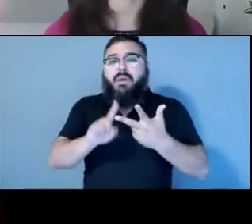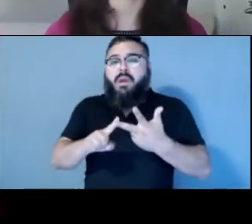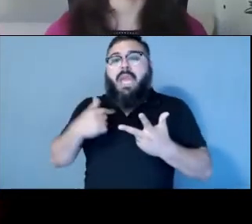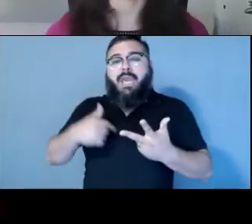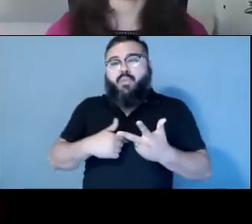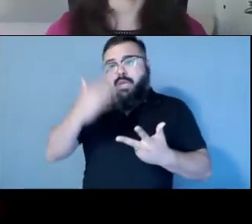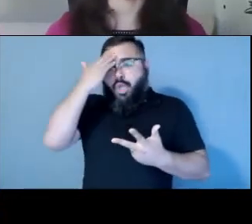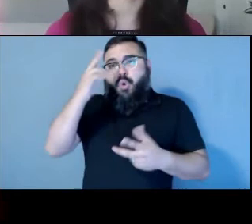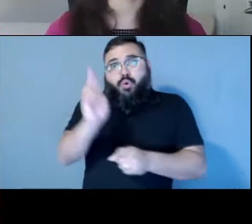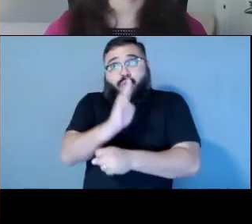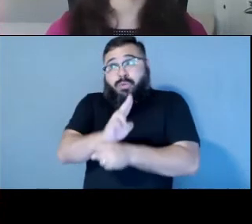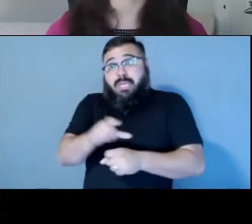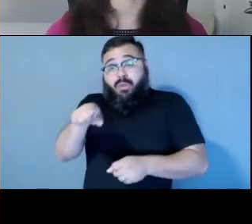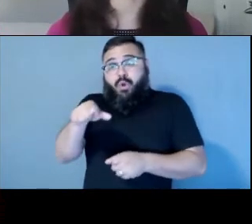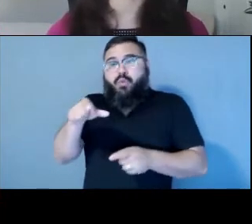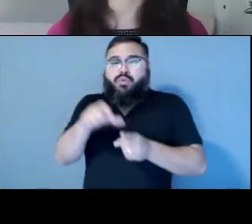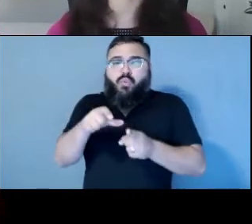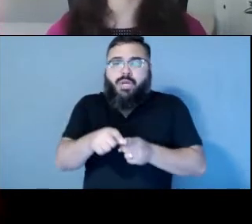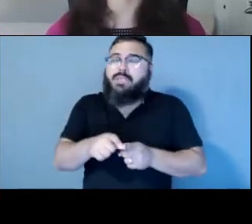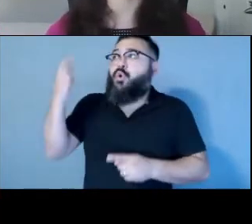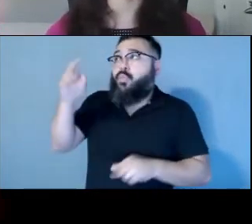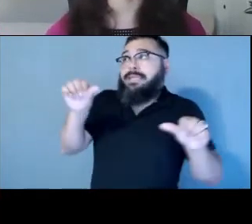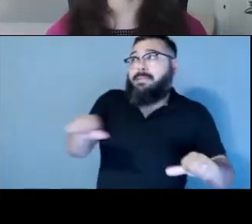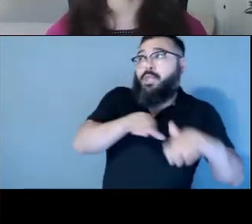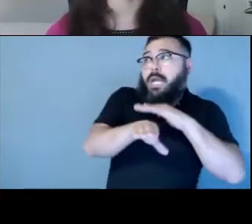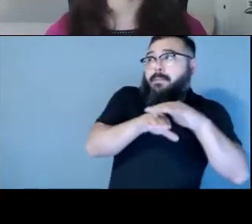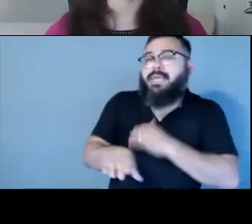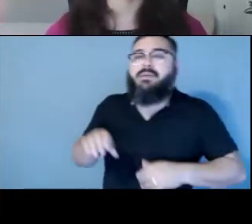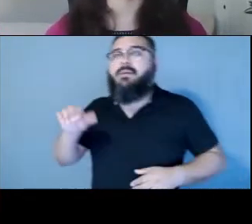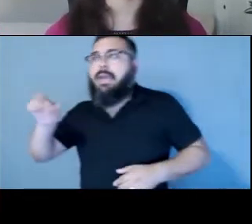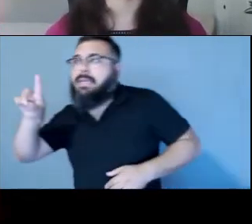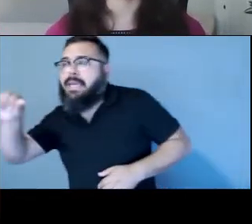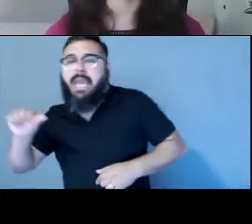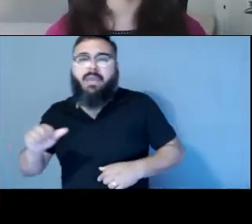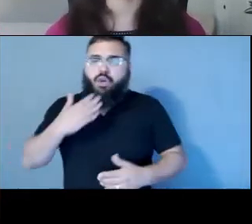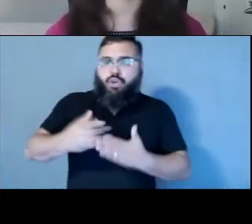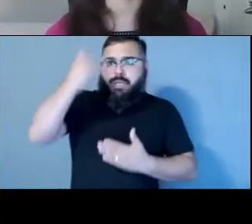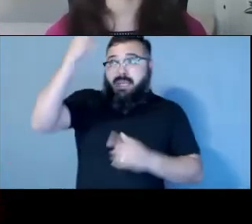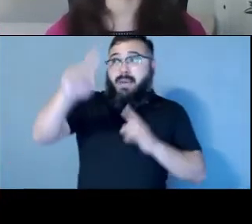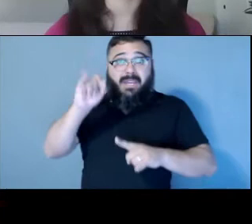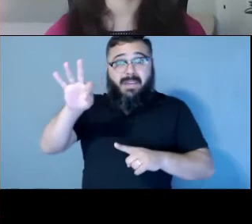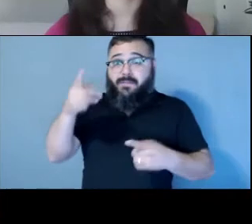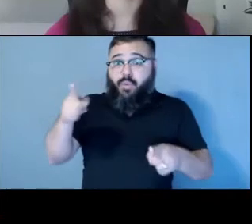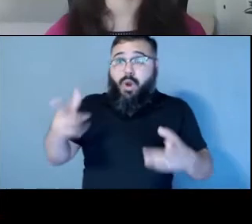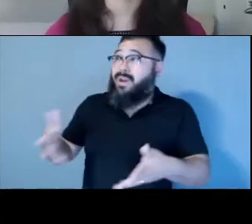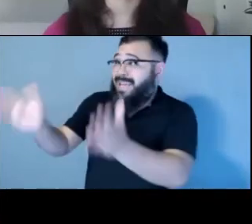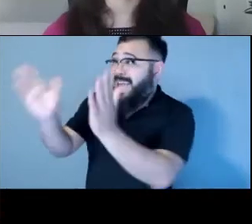helps makes things better, but if you feel like you've already made an accommodation request and it wasn't in writing and you didn't use the key words,